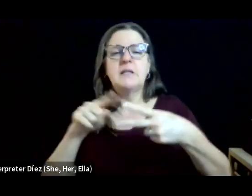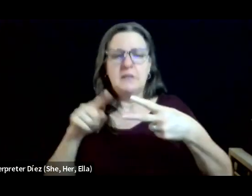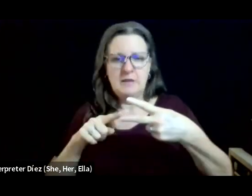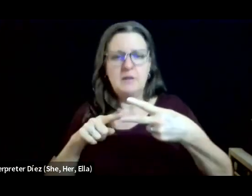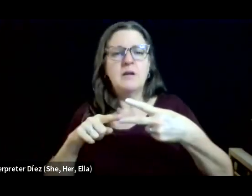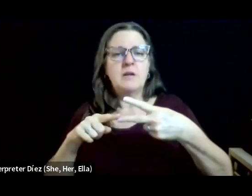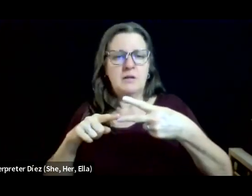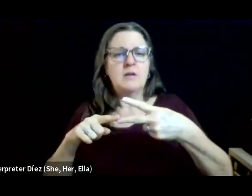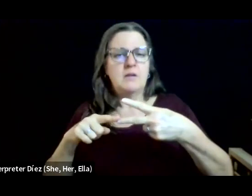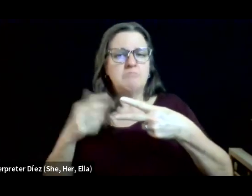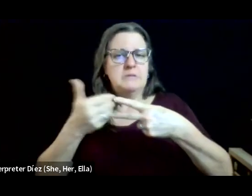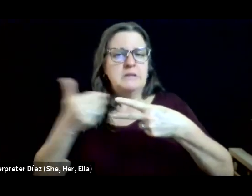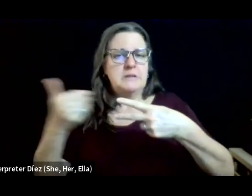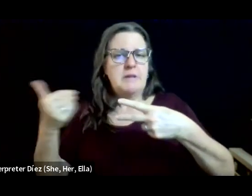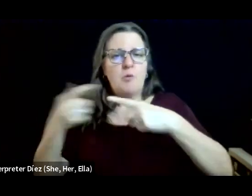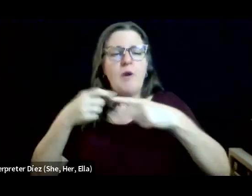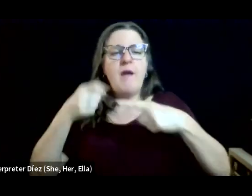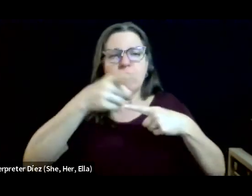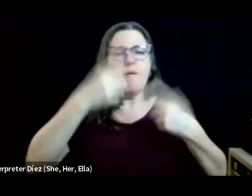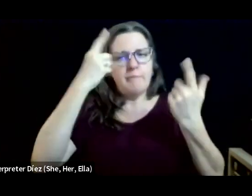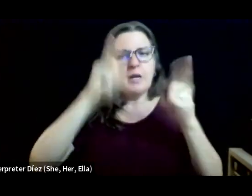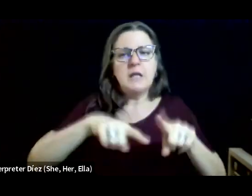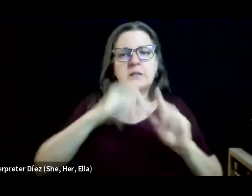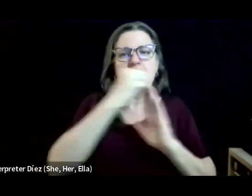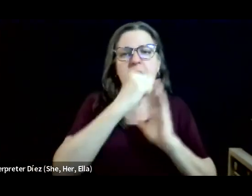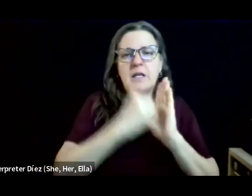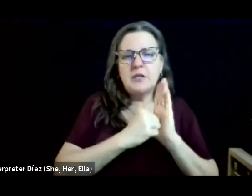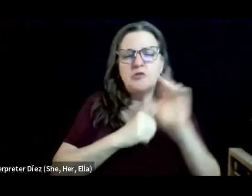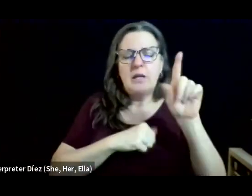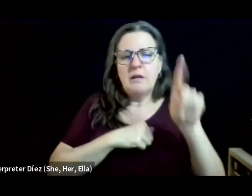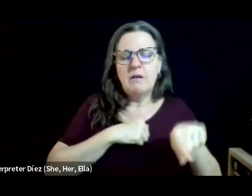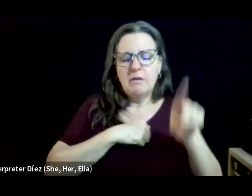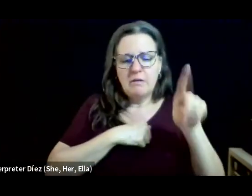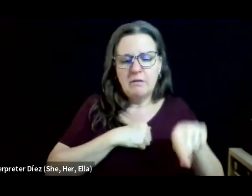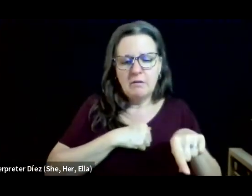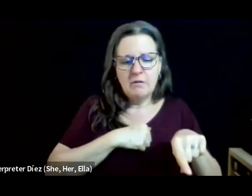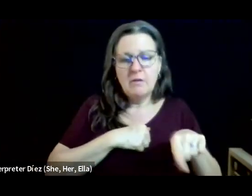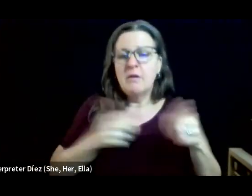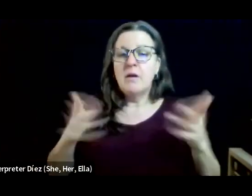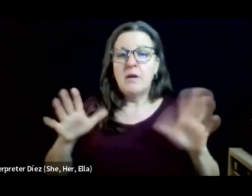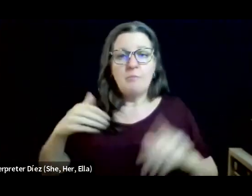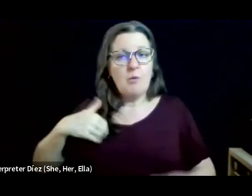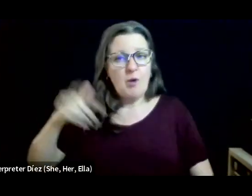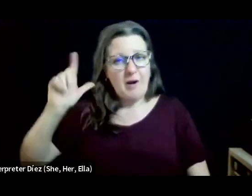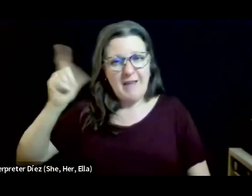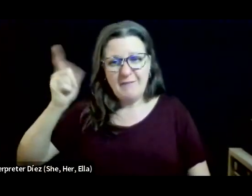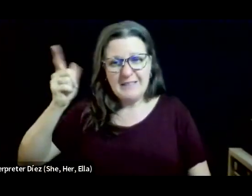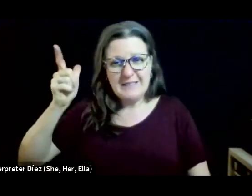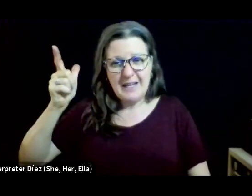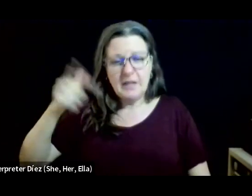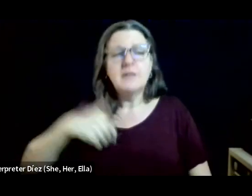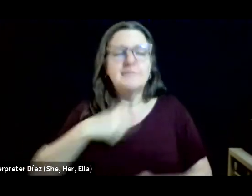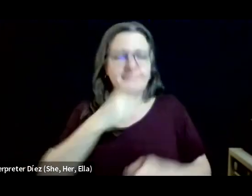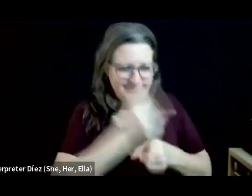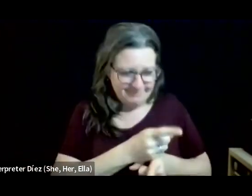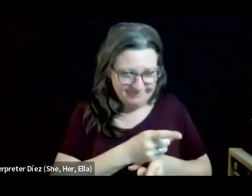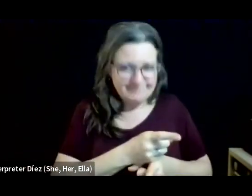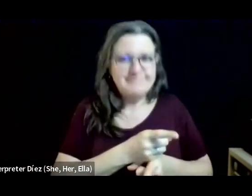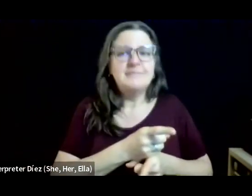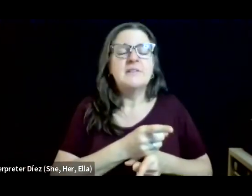Okay. We have a motion and a second. We do. And so we're actually